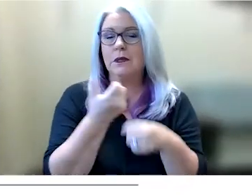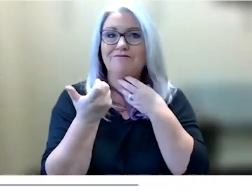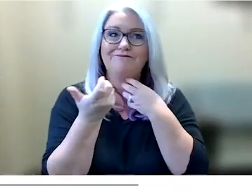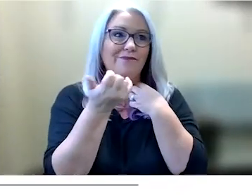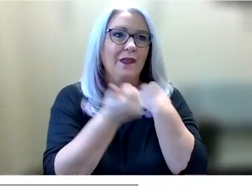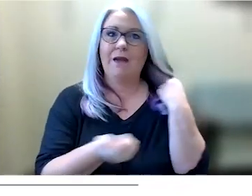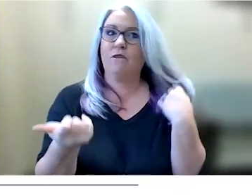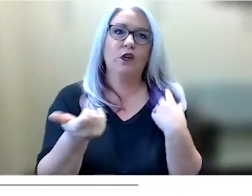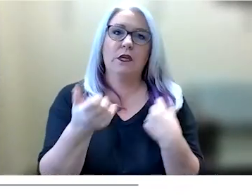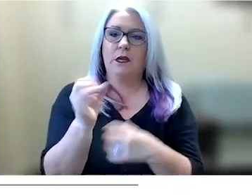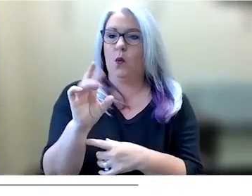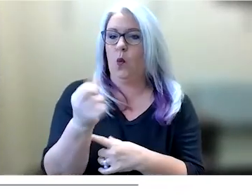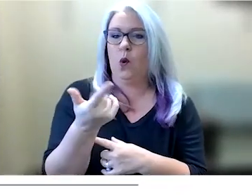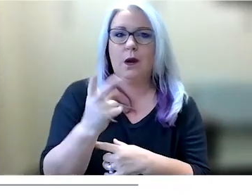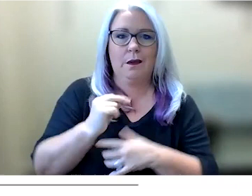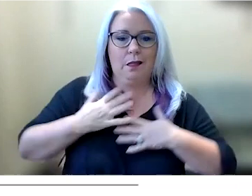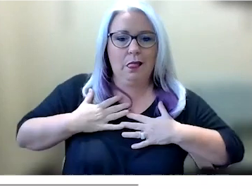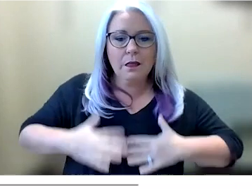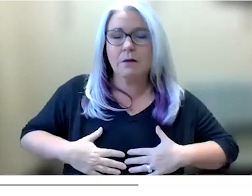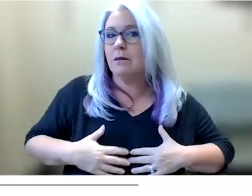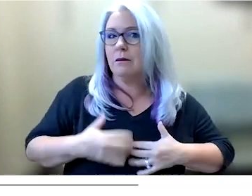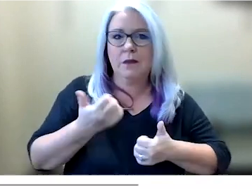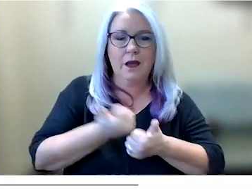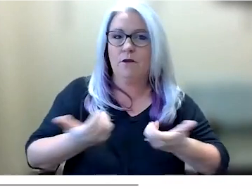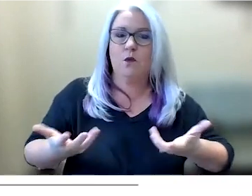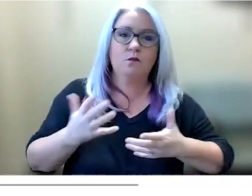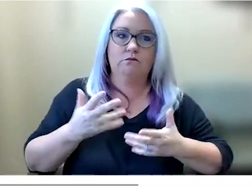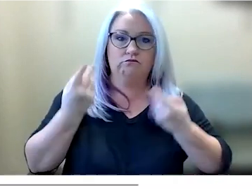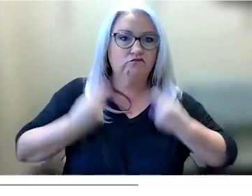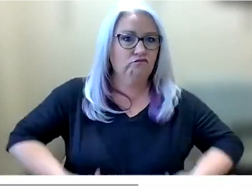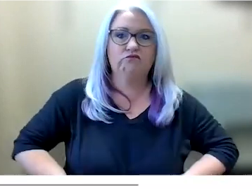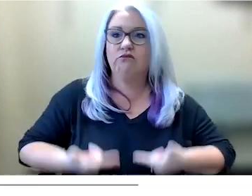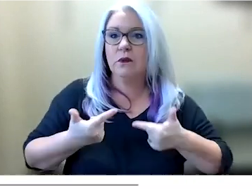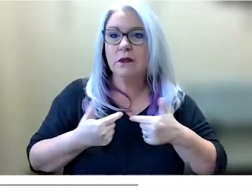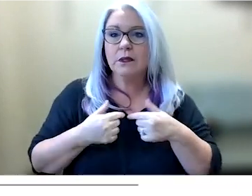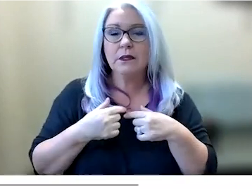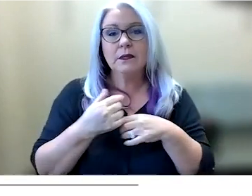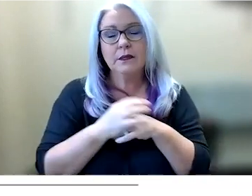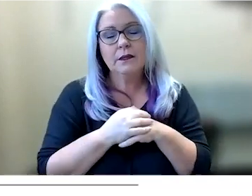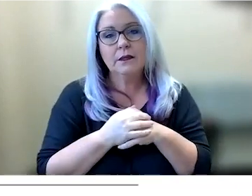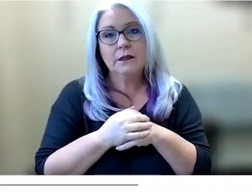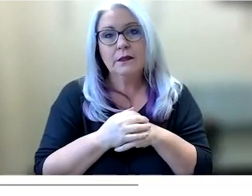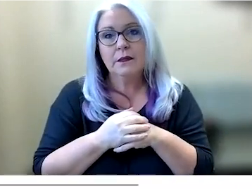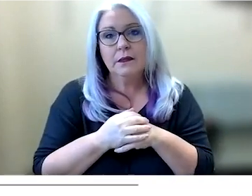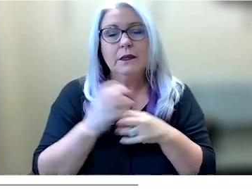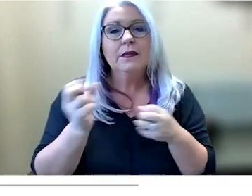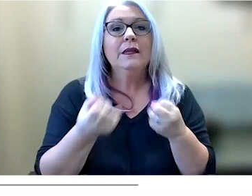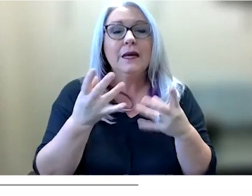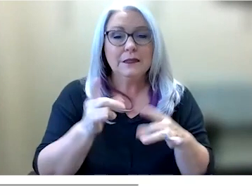impacts every system. And there is a lot of different pathologies, excuse me,